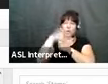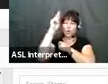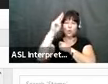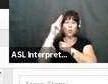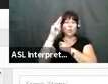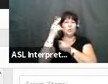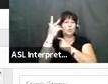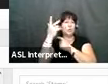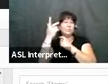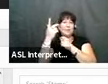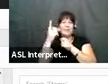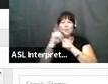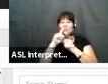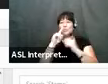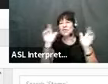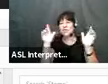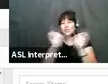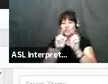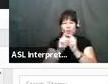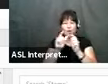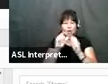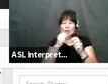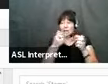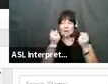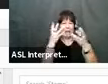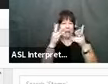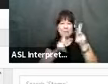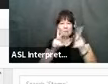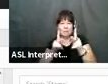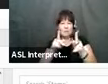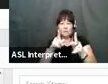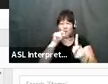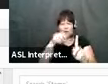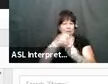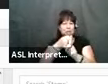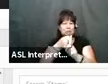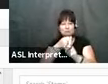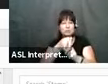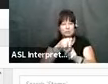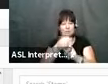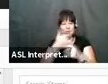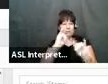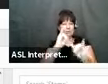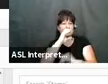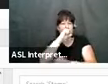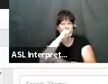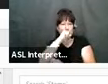populations haven't been impacted as much by covid. And so they're actually in the orange and or in the yellow.